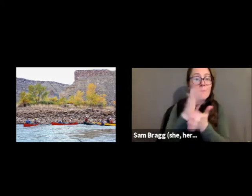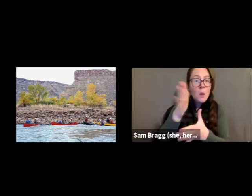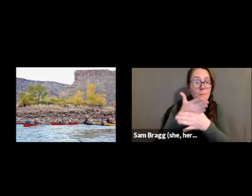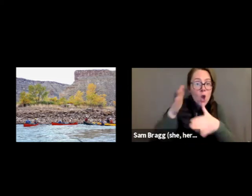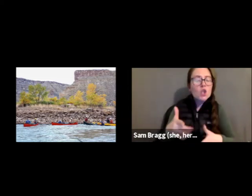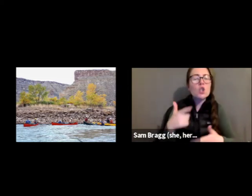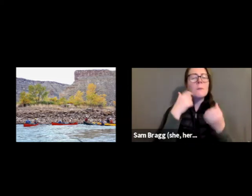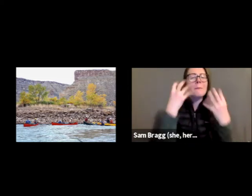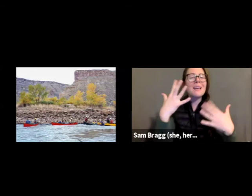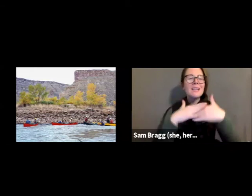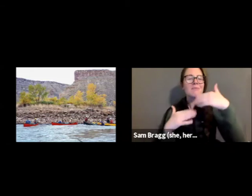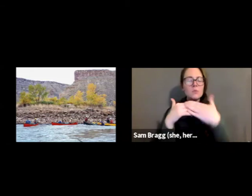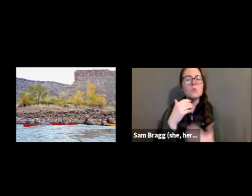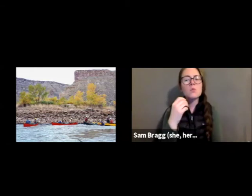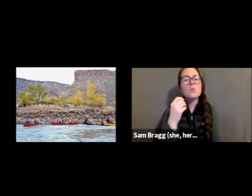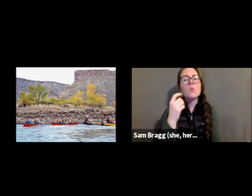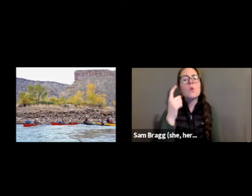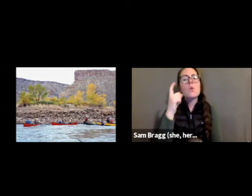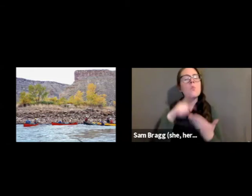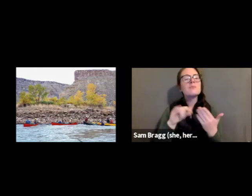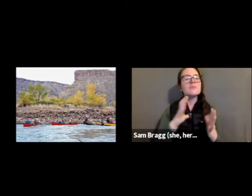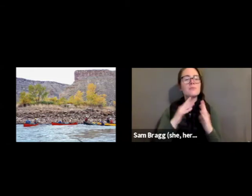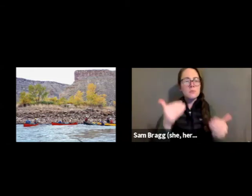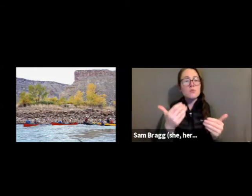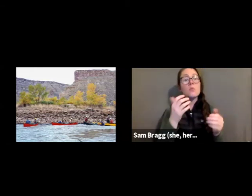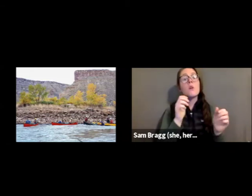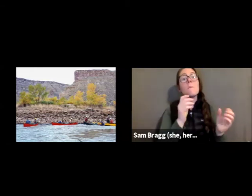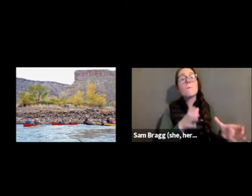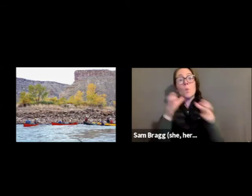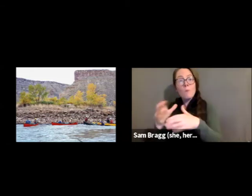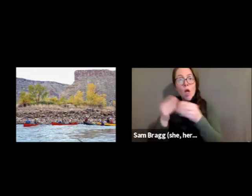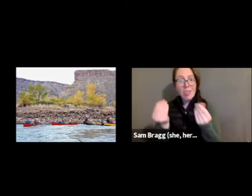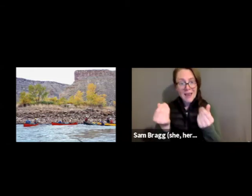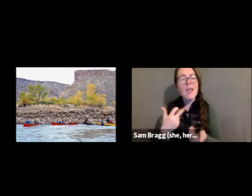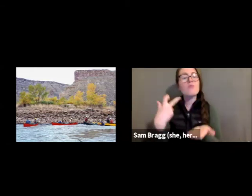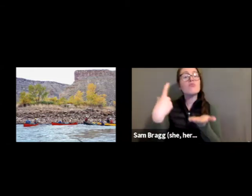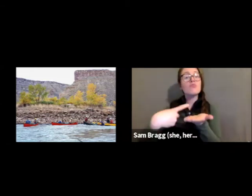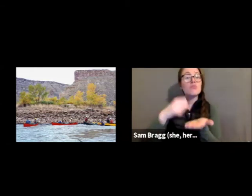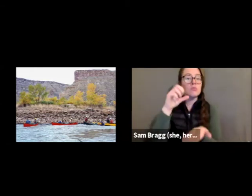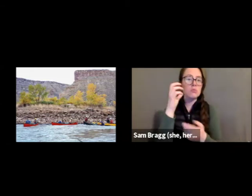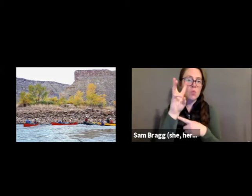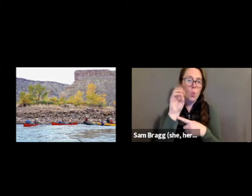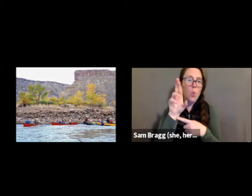to keep up with the interpreter to make sure i had a partner so when we decided to move this